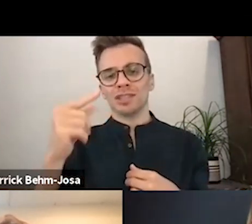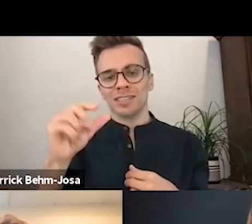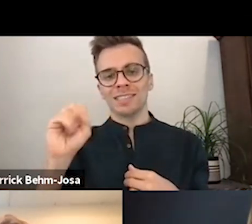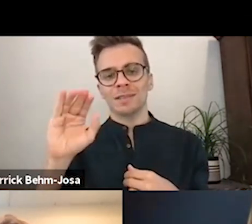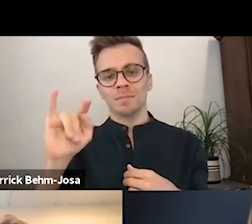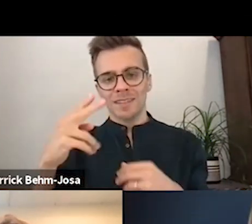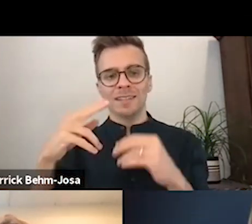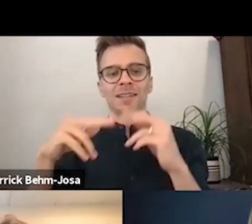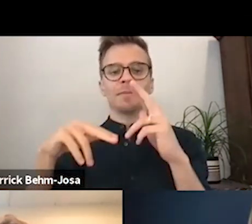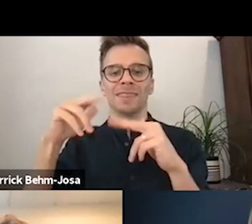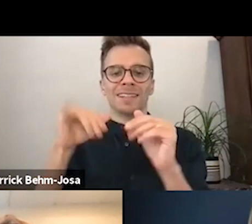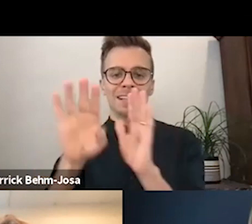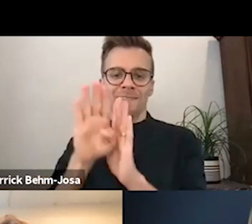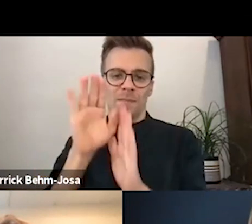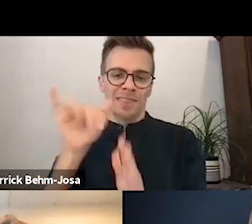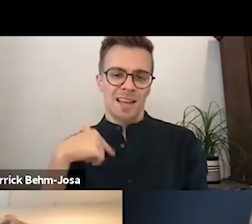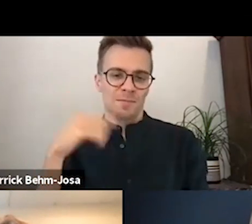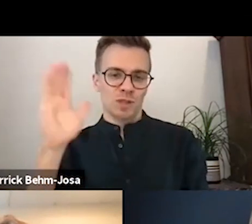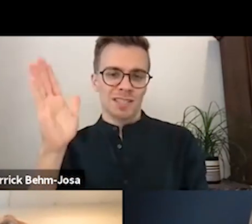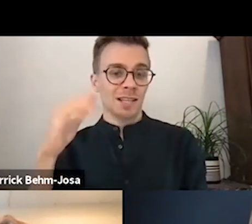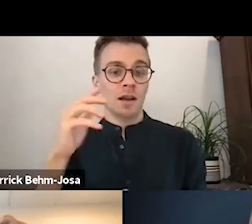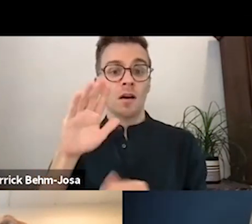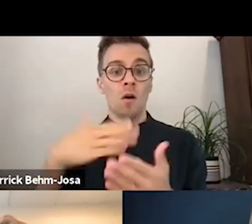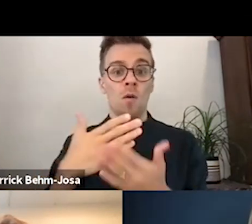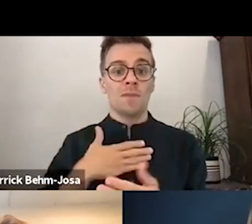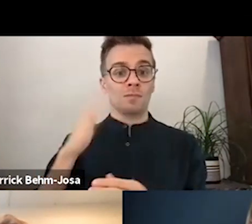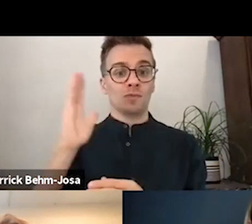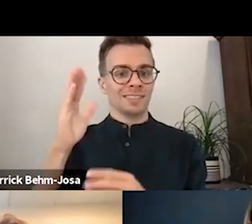And then we’re going to have JBG Smith build and develop that.